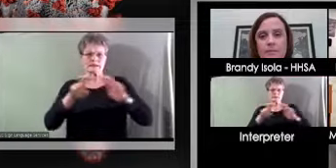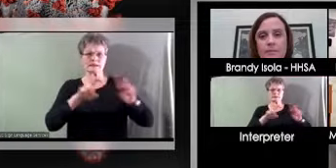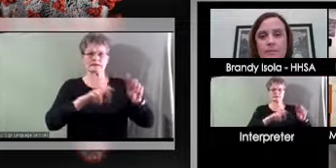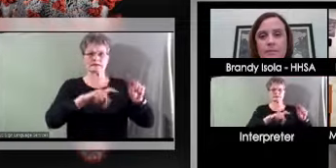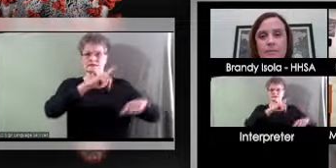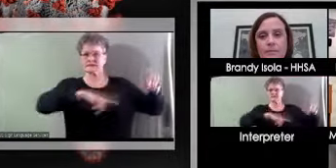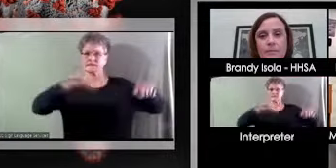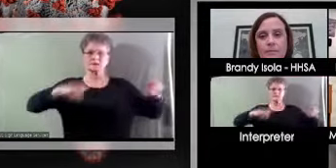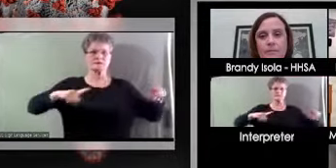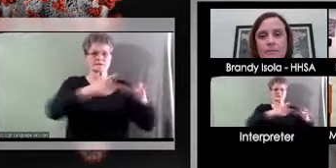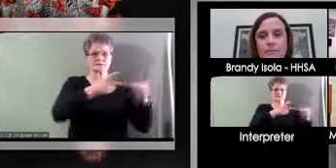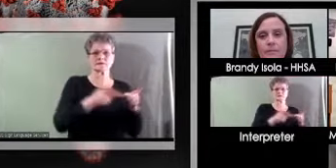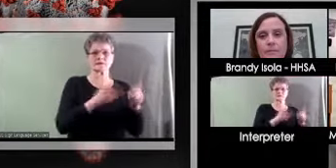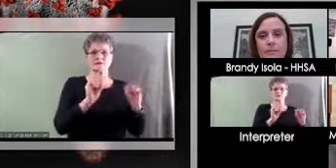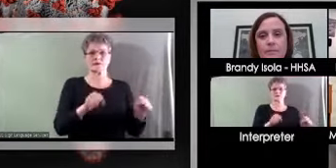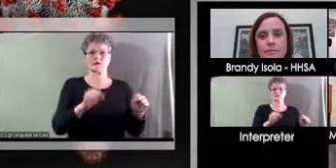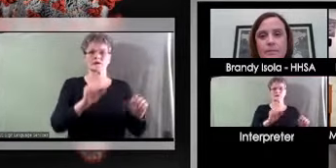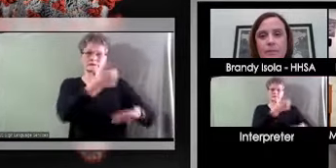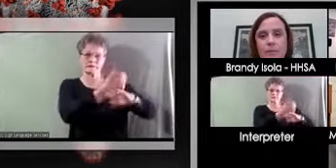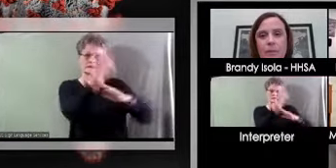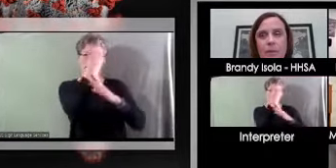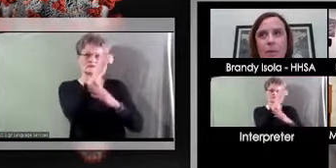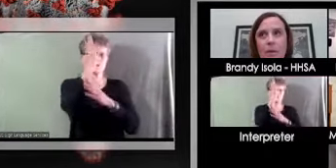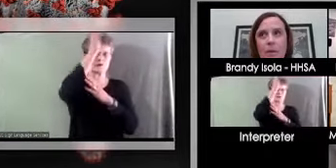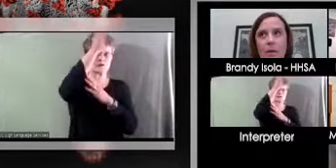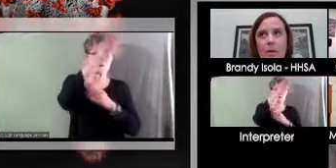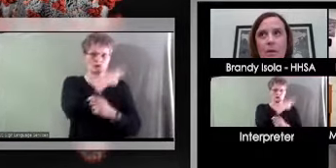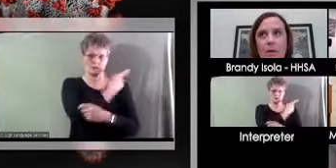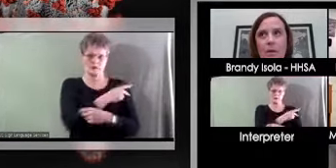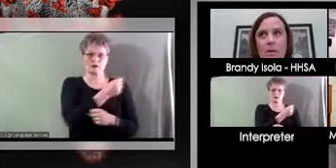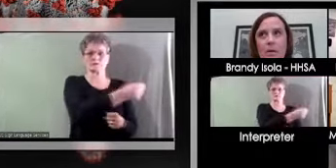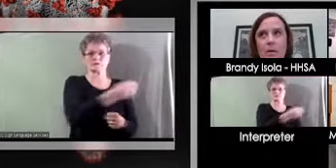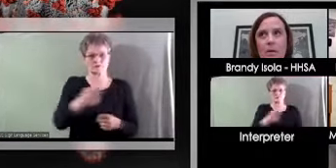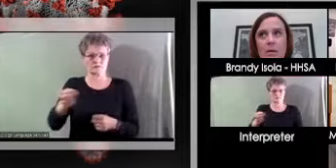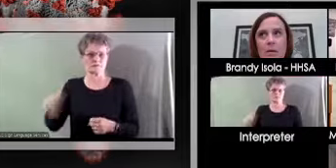are normally for one one type of patient into another type of patient.